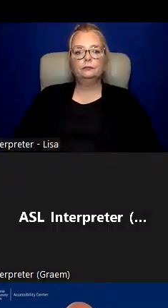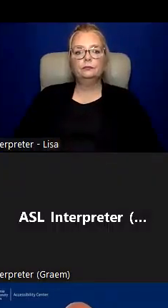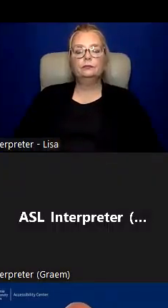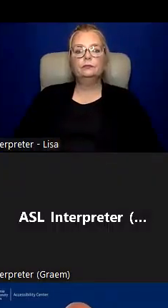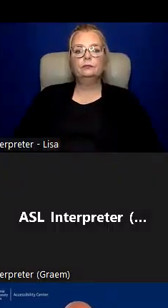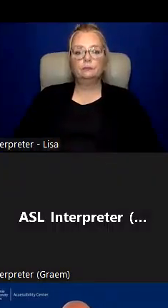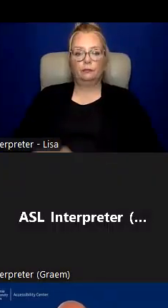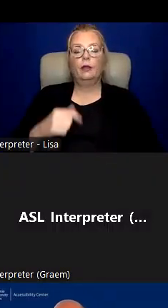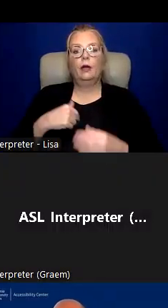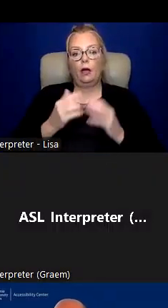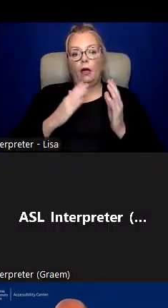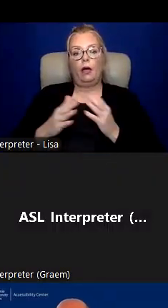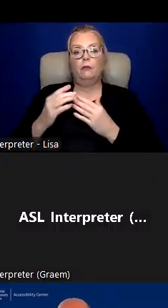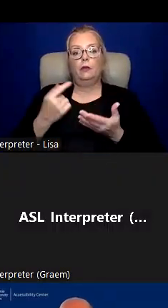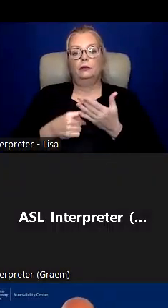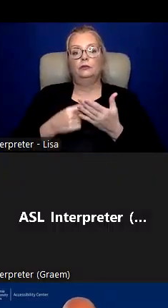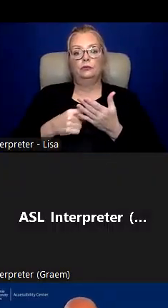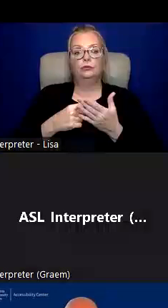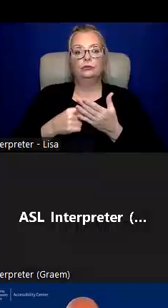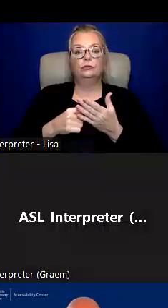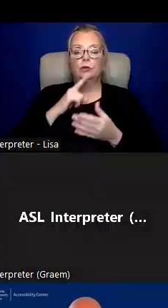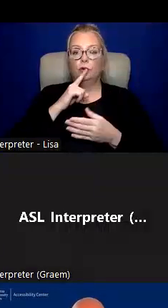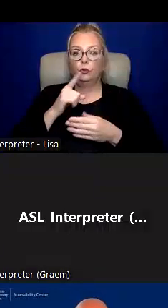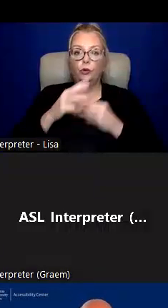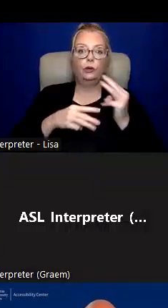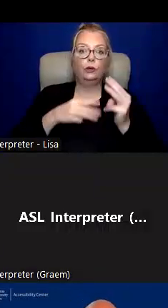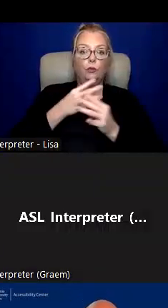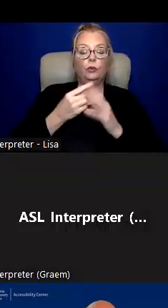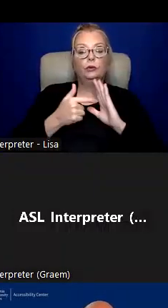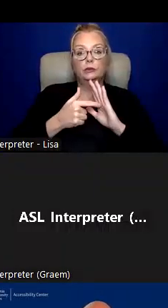plan to talk about a number of real-world examples and best practices.